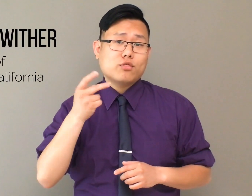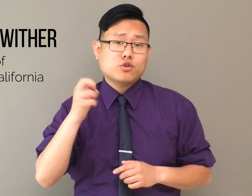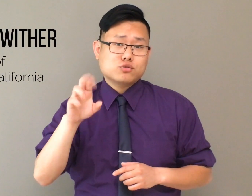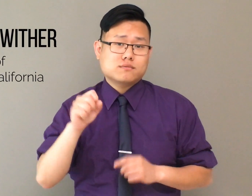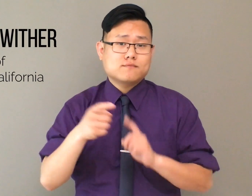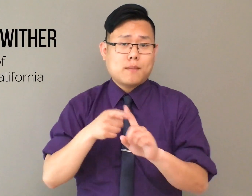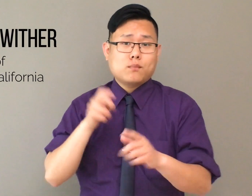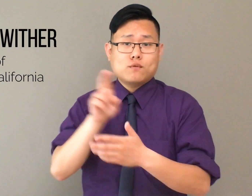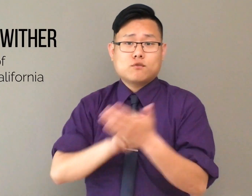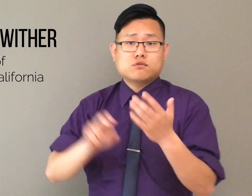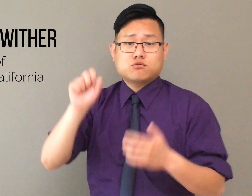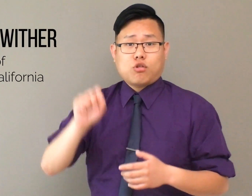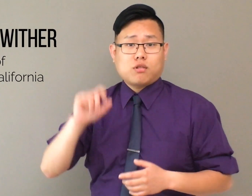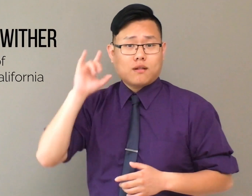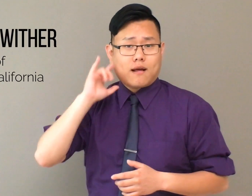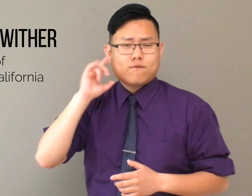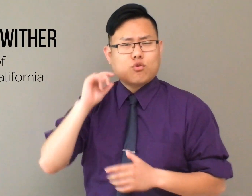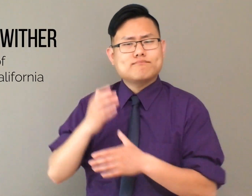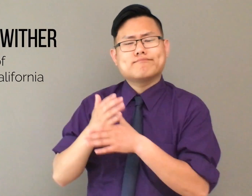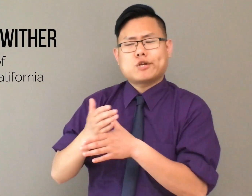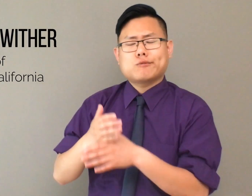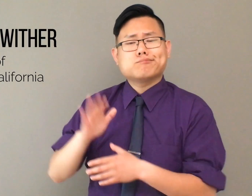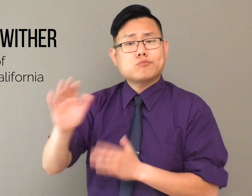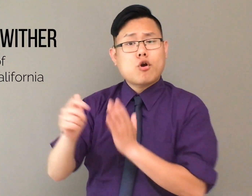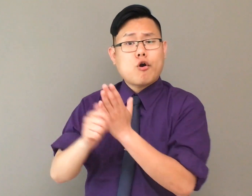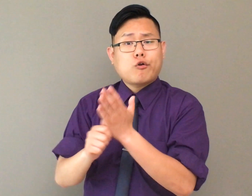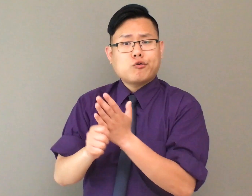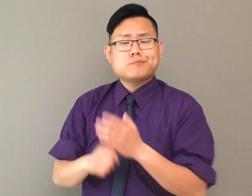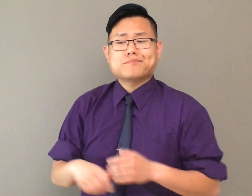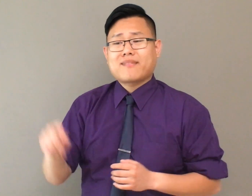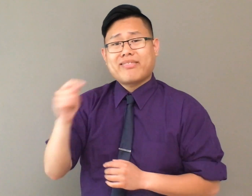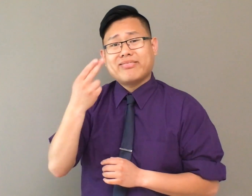Professor Melissa Wither from the University of Southern California shared an article that